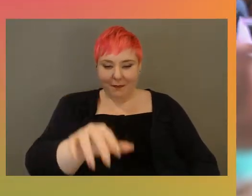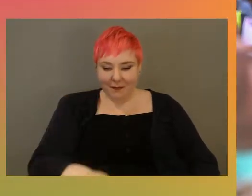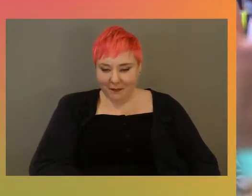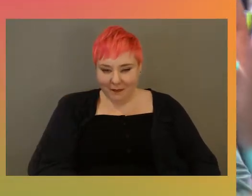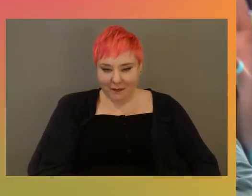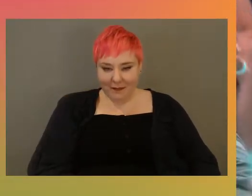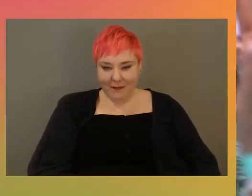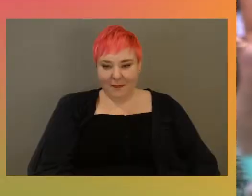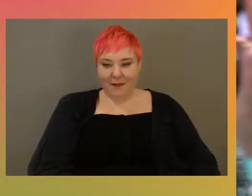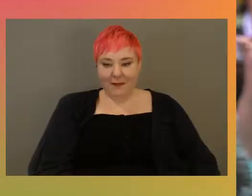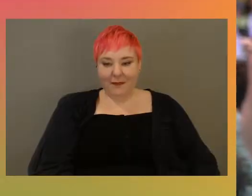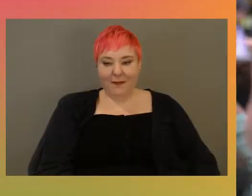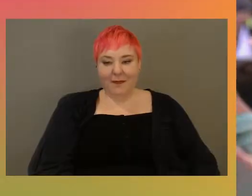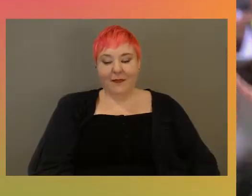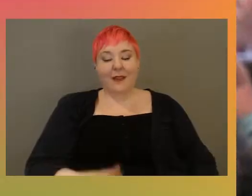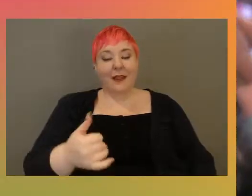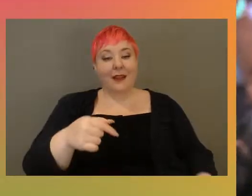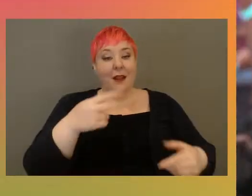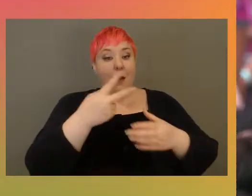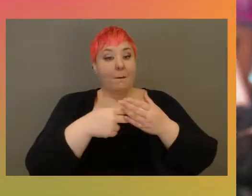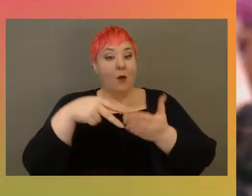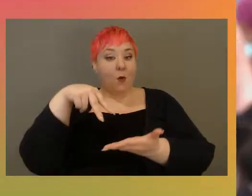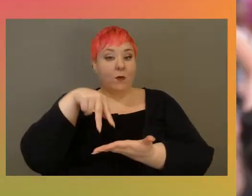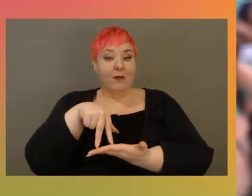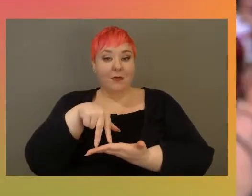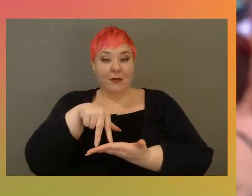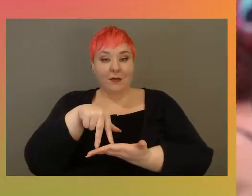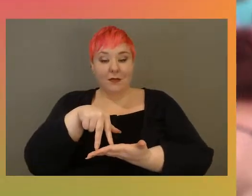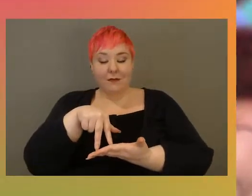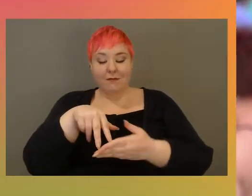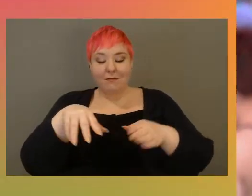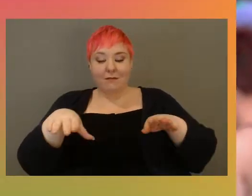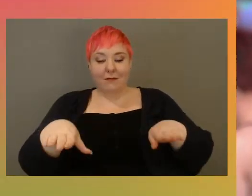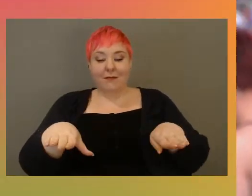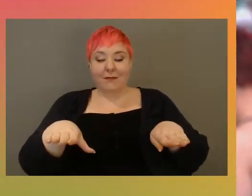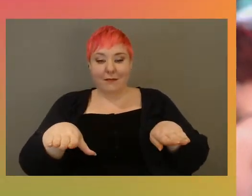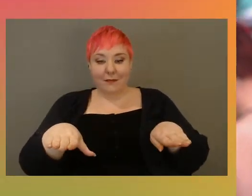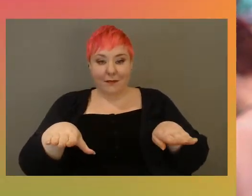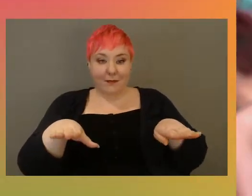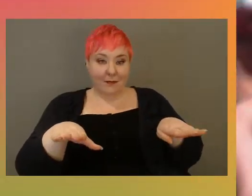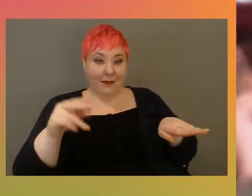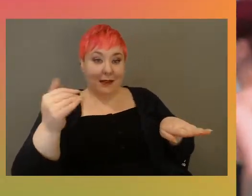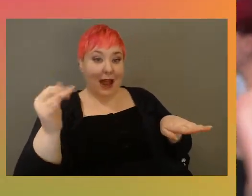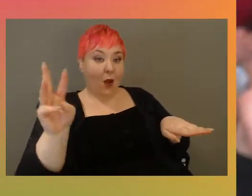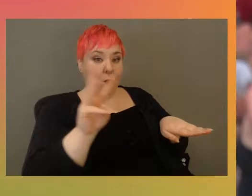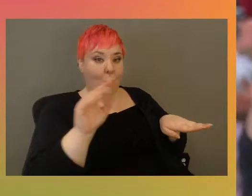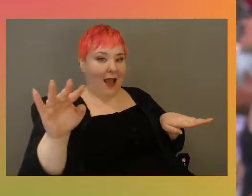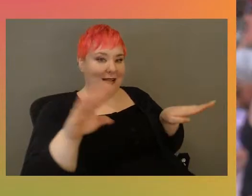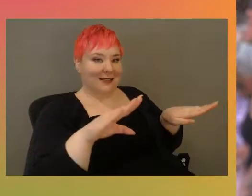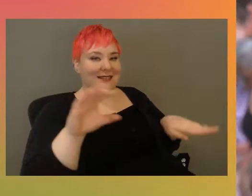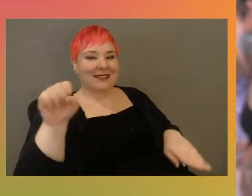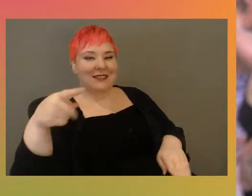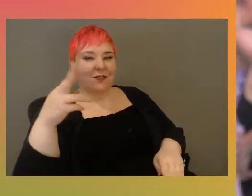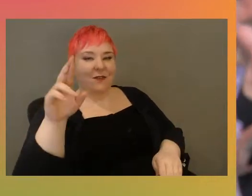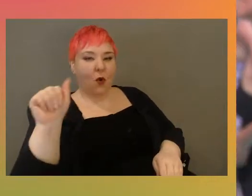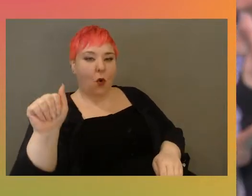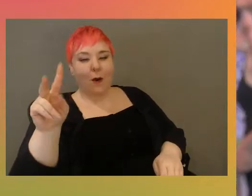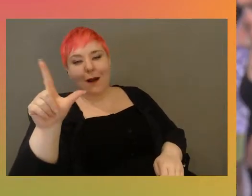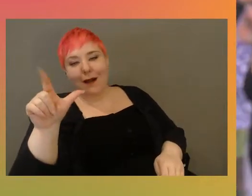AND BREATHING OUT.